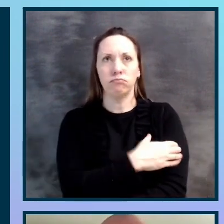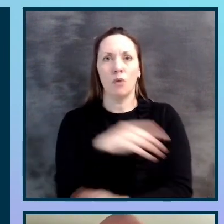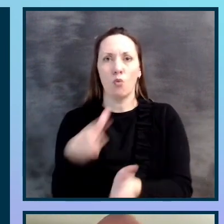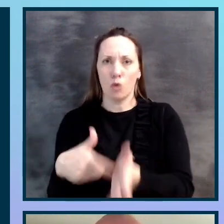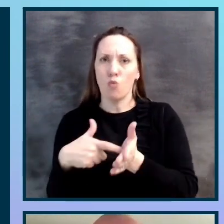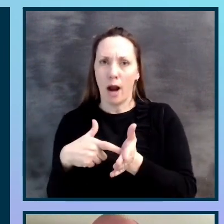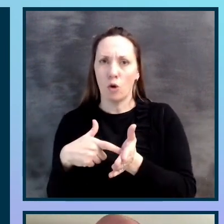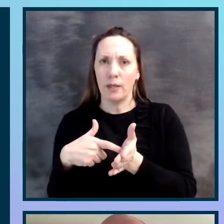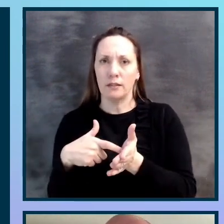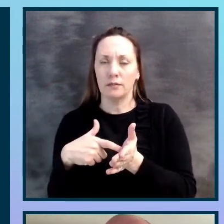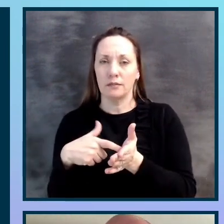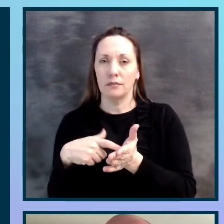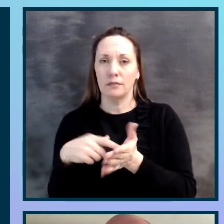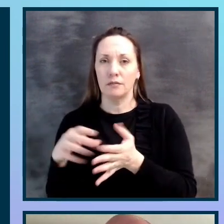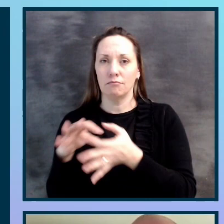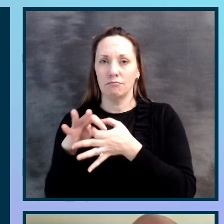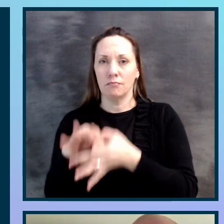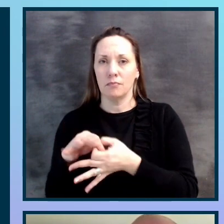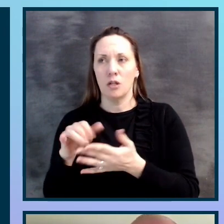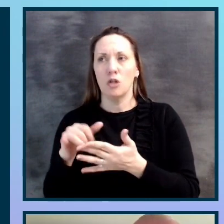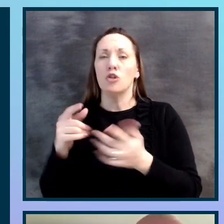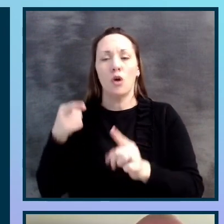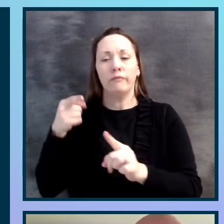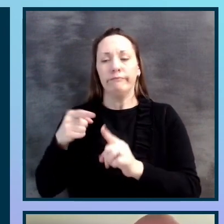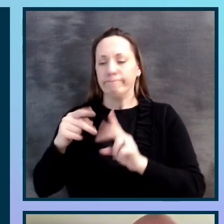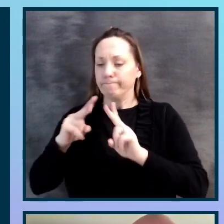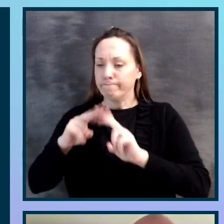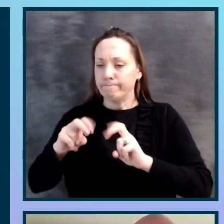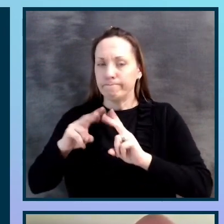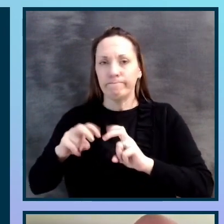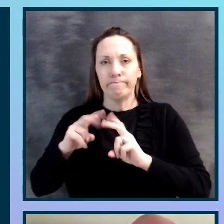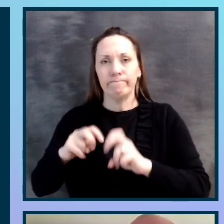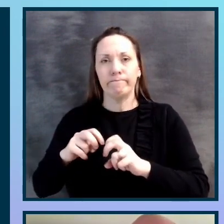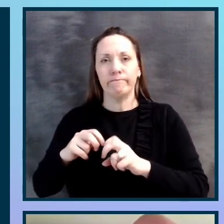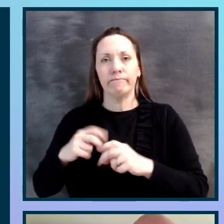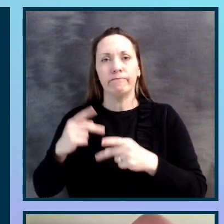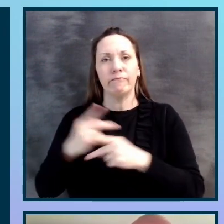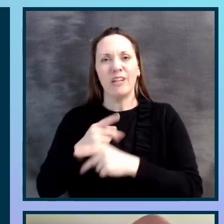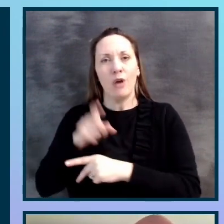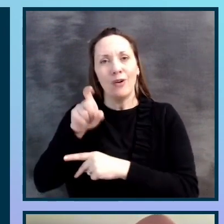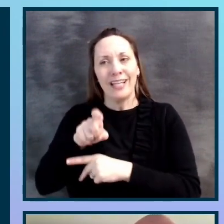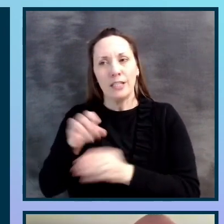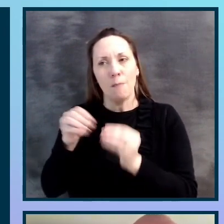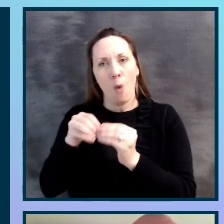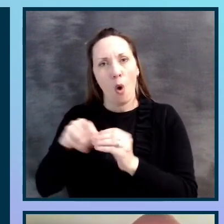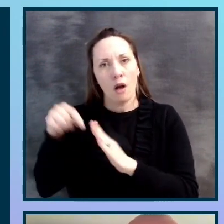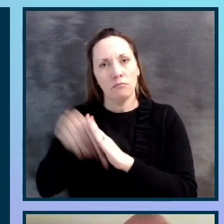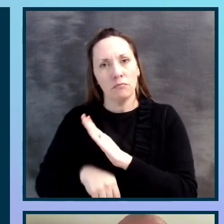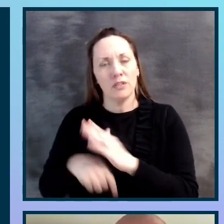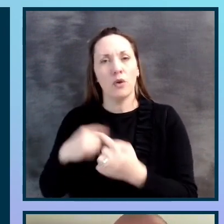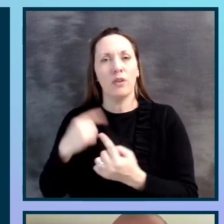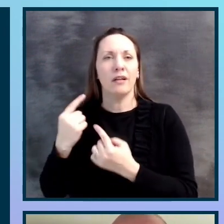around this. And so exploring needs further, you can then start looking at things like preferences